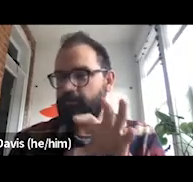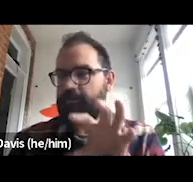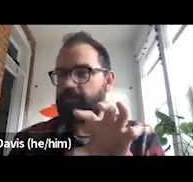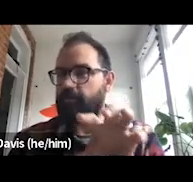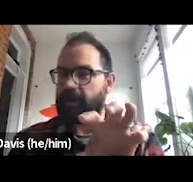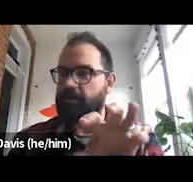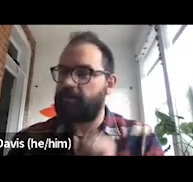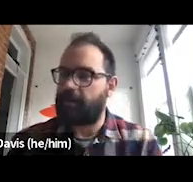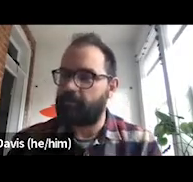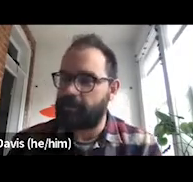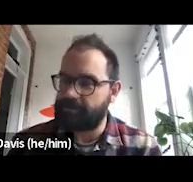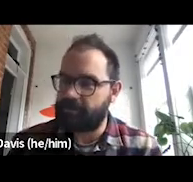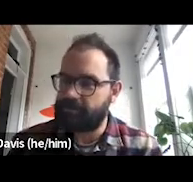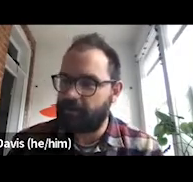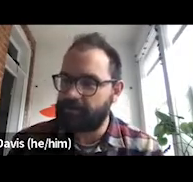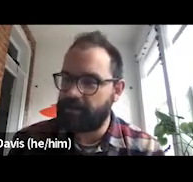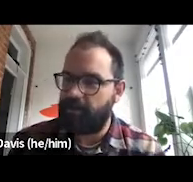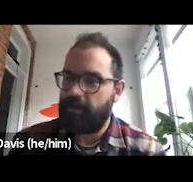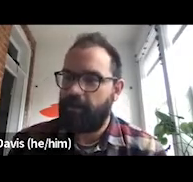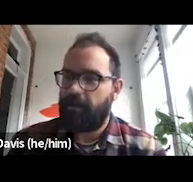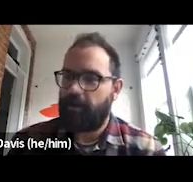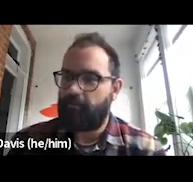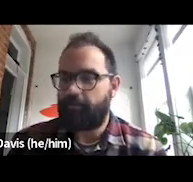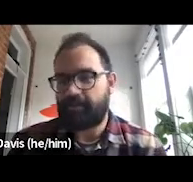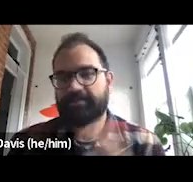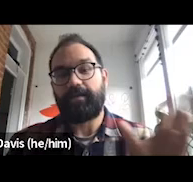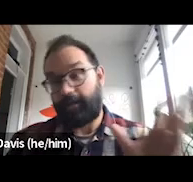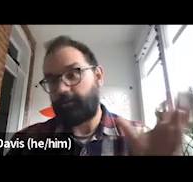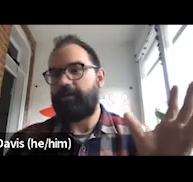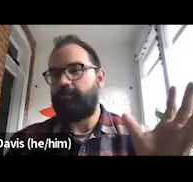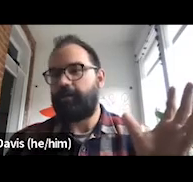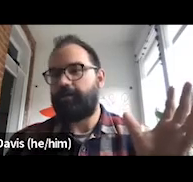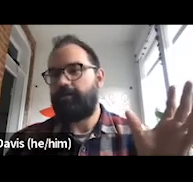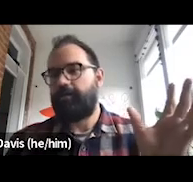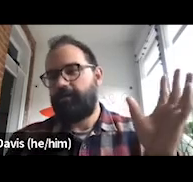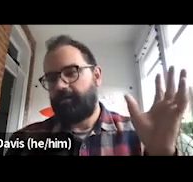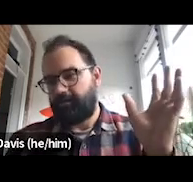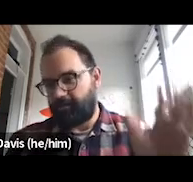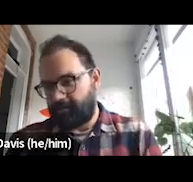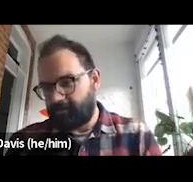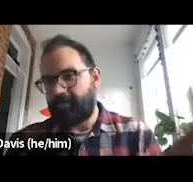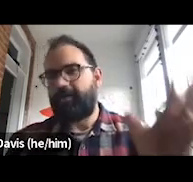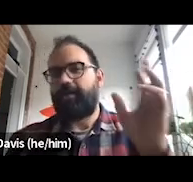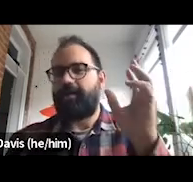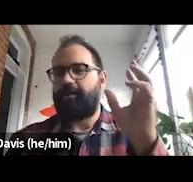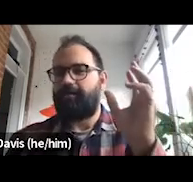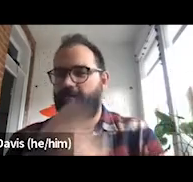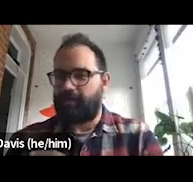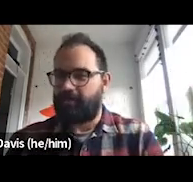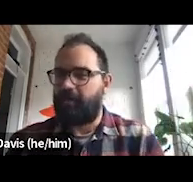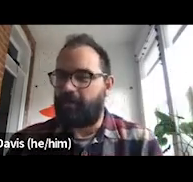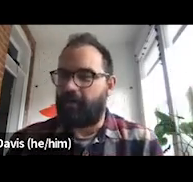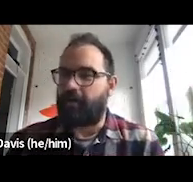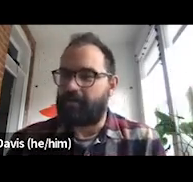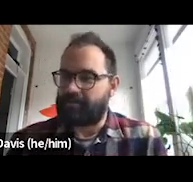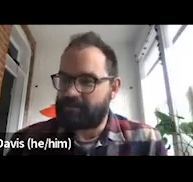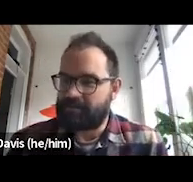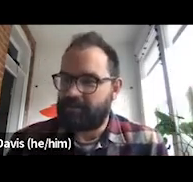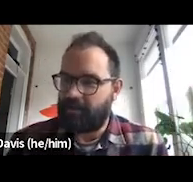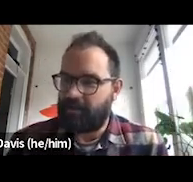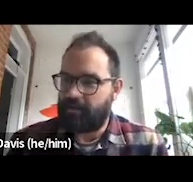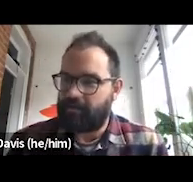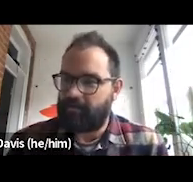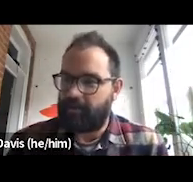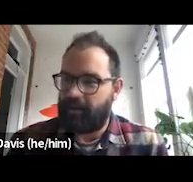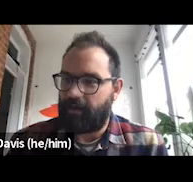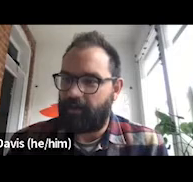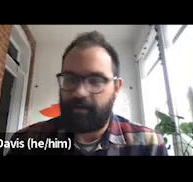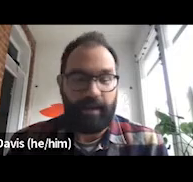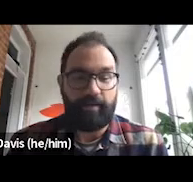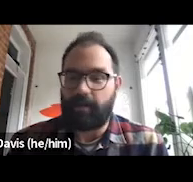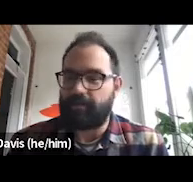We're the two main collaborators and we collaborate with the theater and artists and animaters